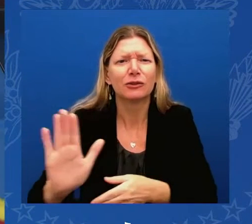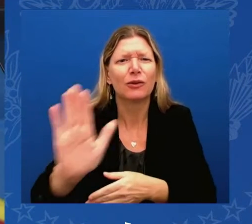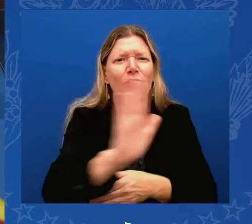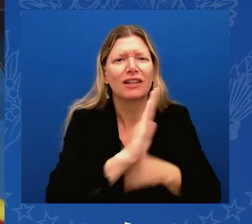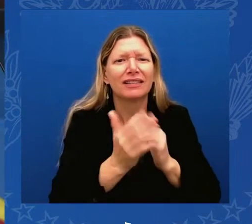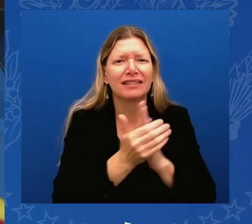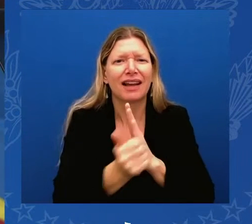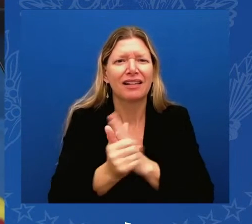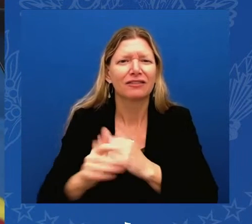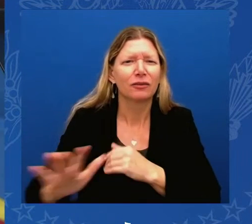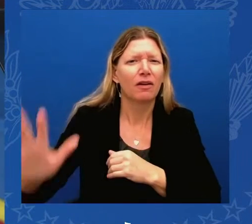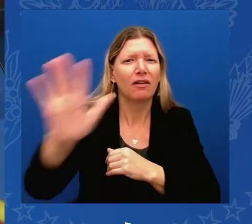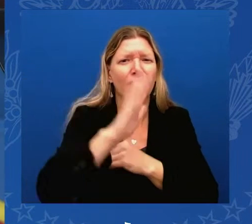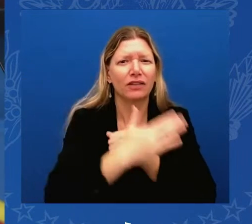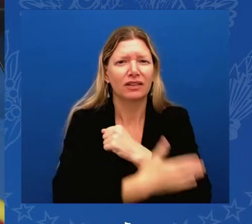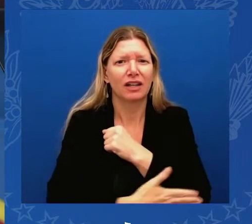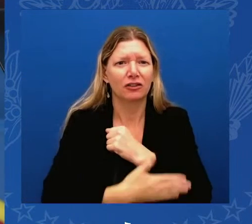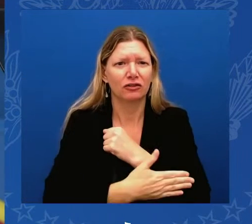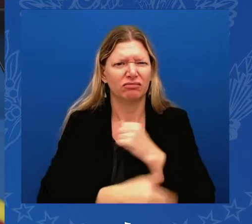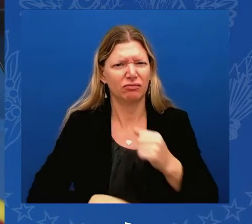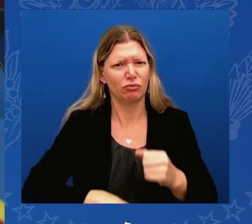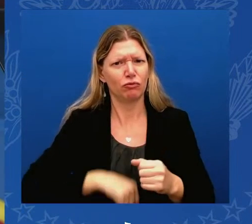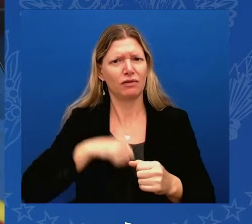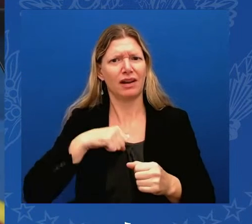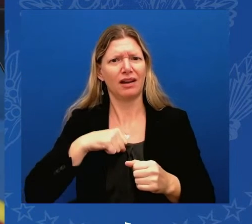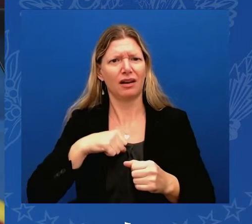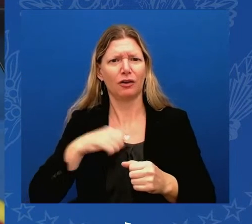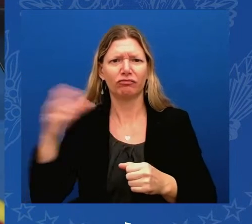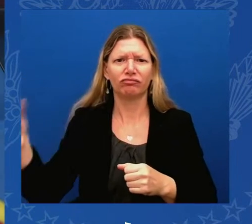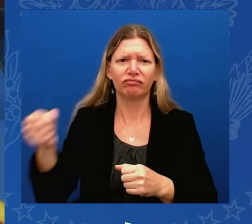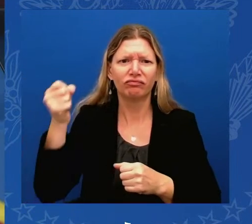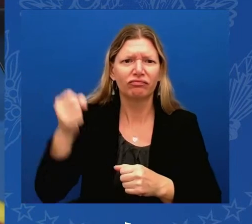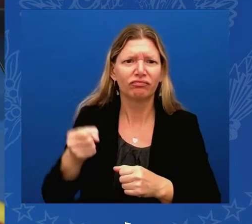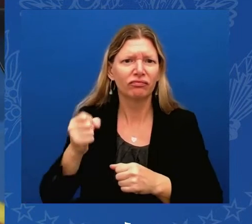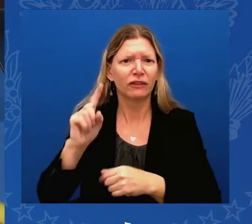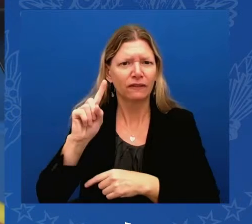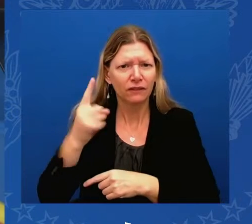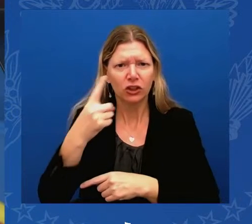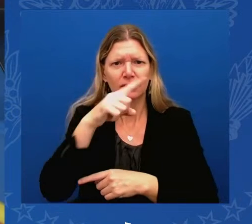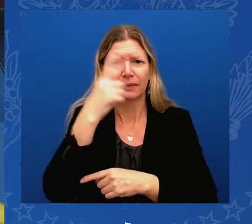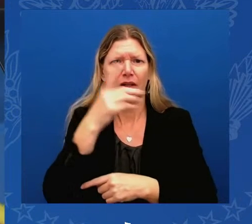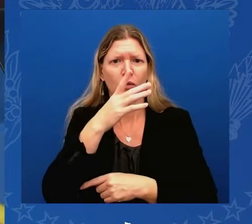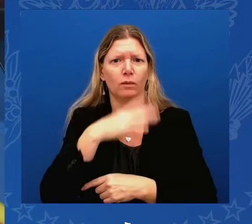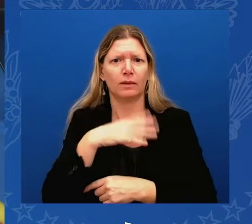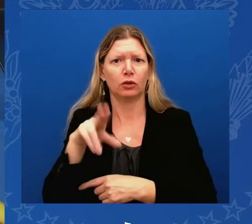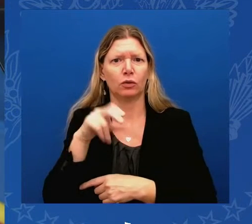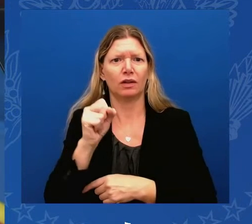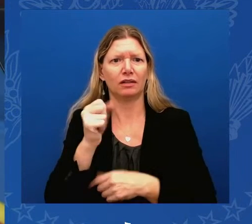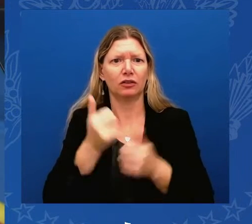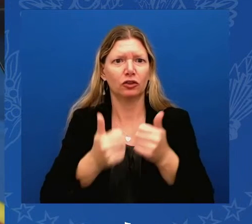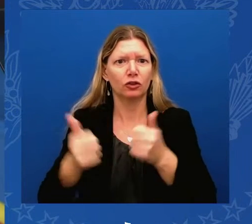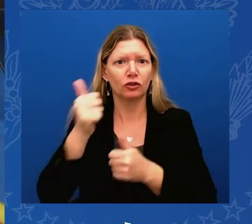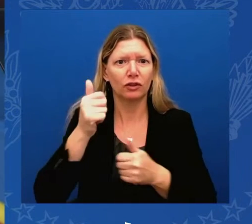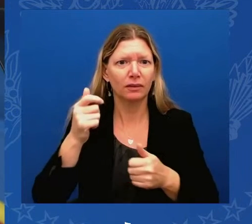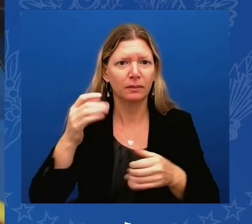And I have no doubt, one day a Morehouse man will be on that Court as well. You know it.